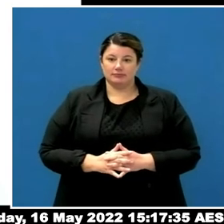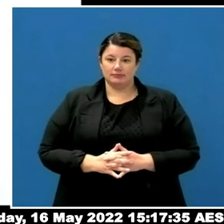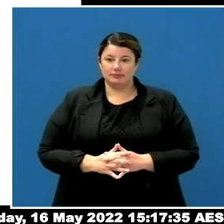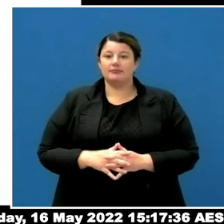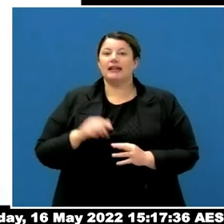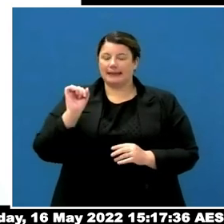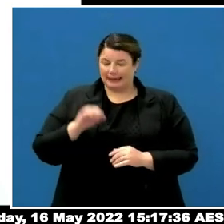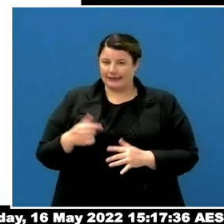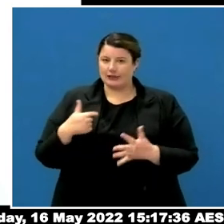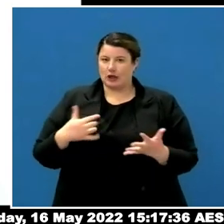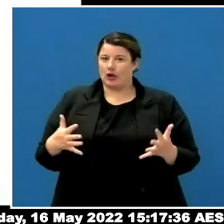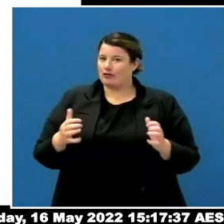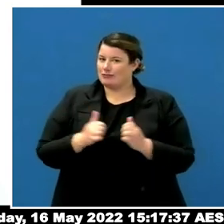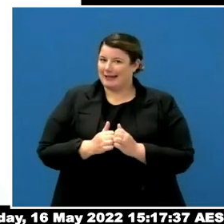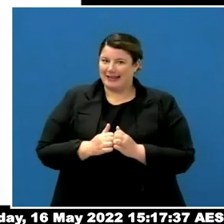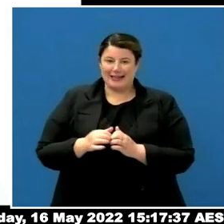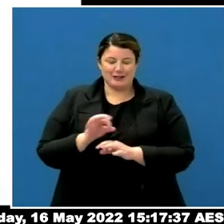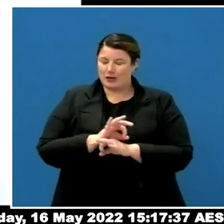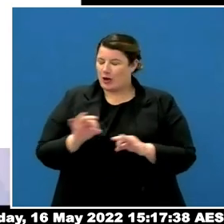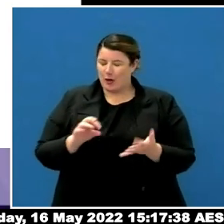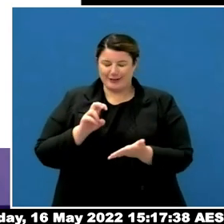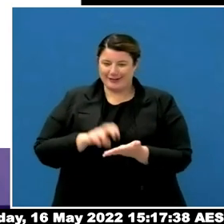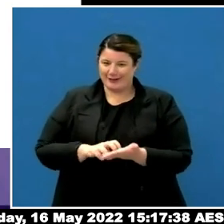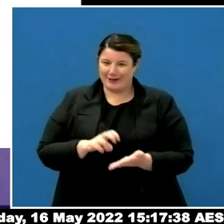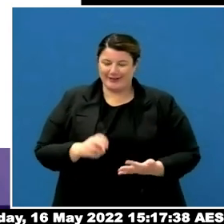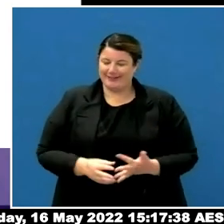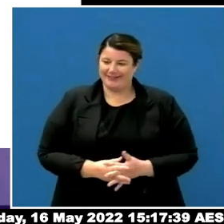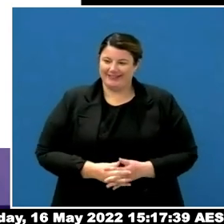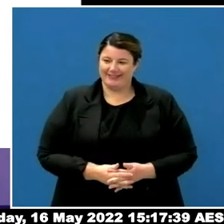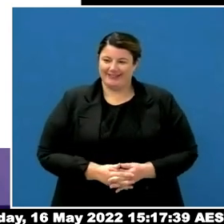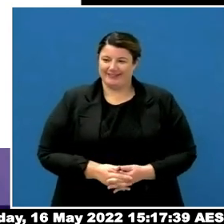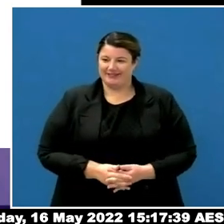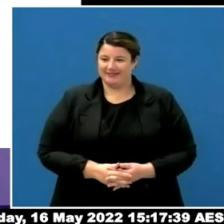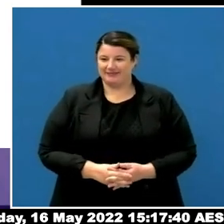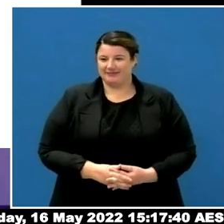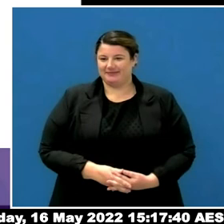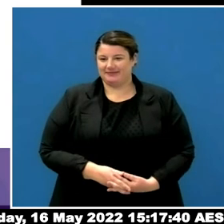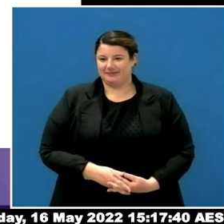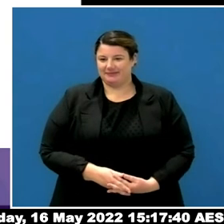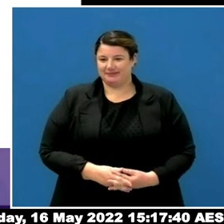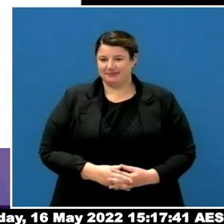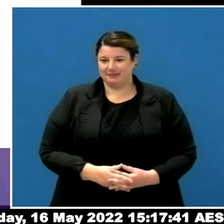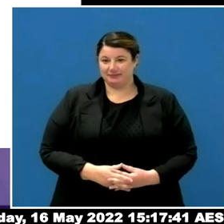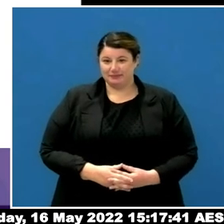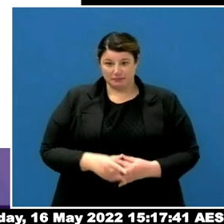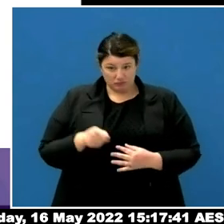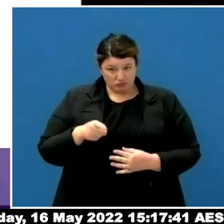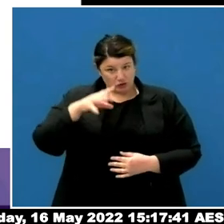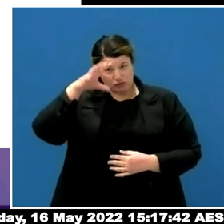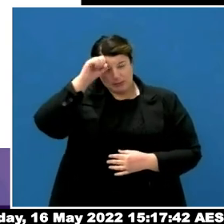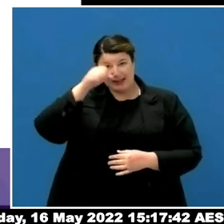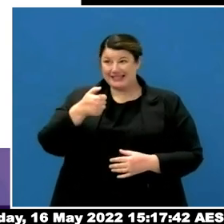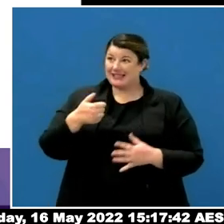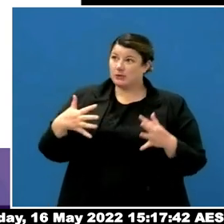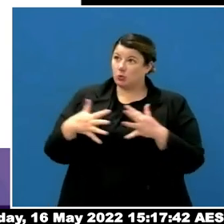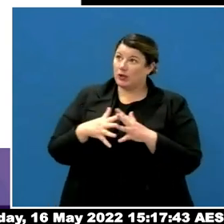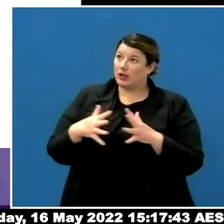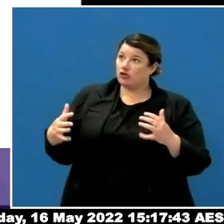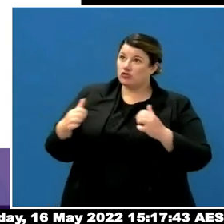Do you recall - you recall a six week agreement as the first agreement - service agreement you had for Toby with Afford?